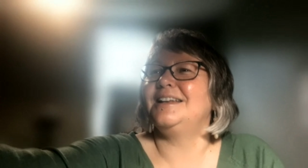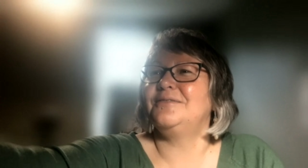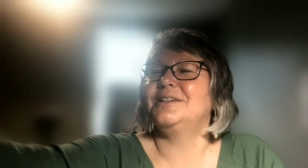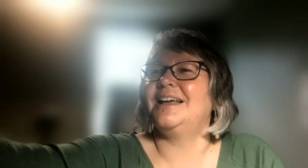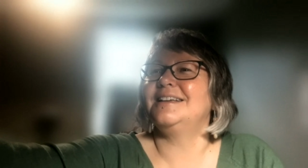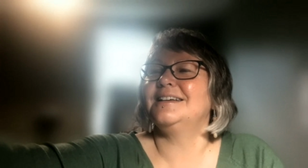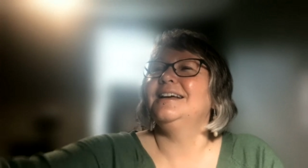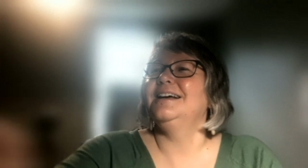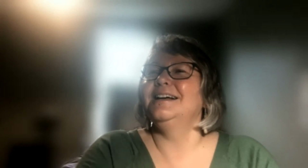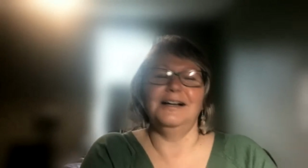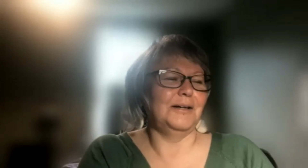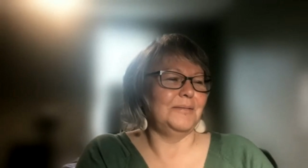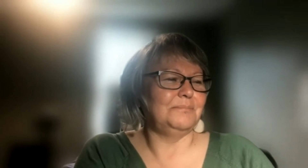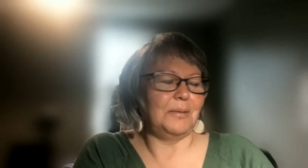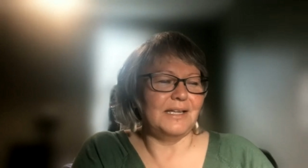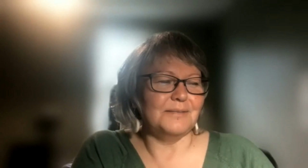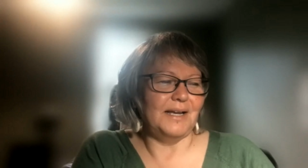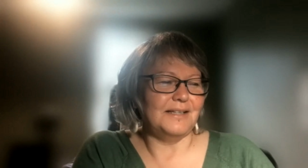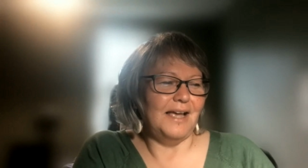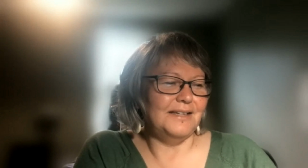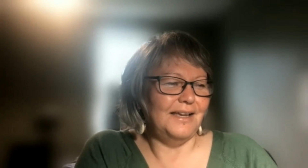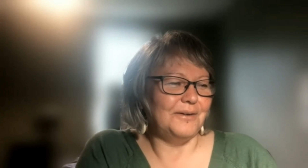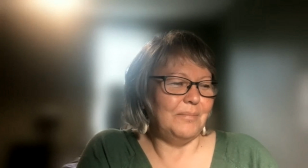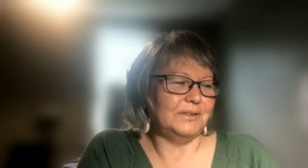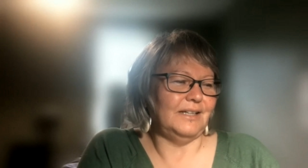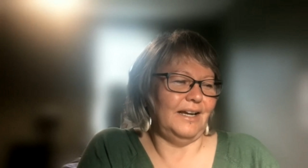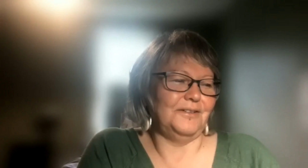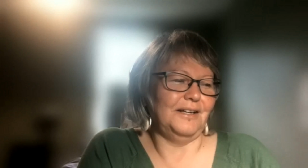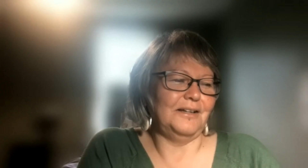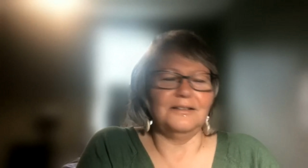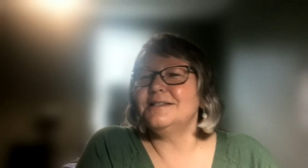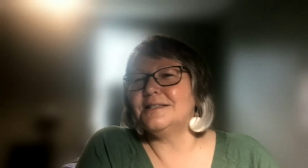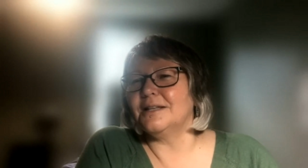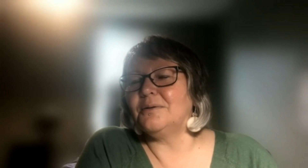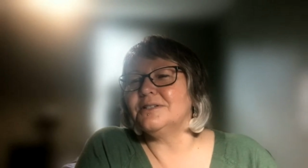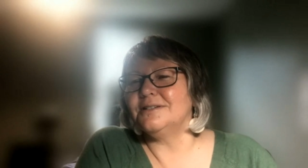what you like. Pumpkin spice latte or apple cider. And I’ve got lots of silly questions